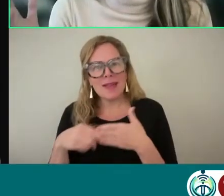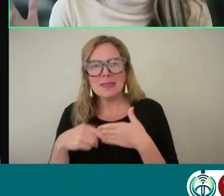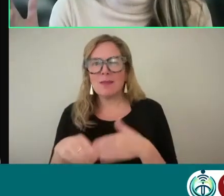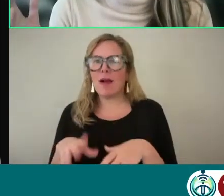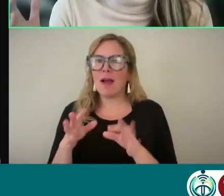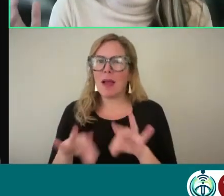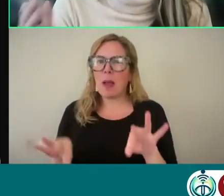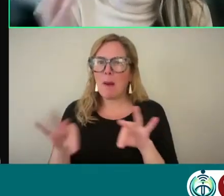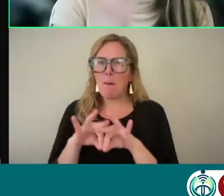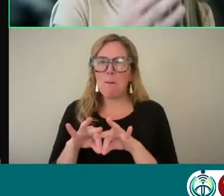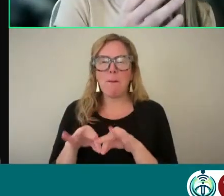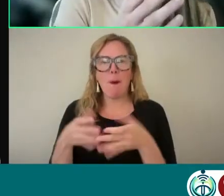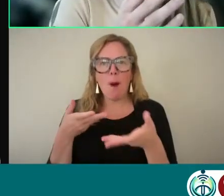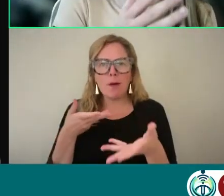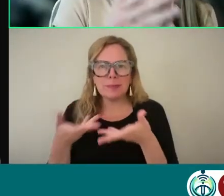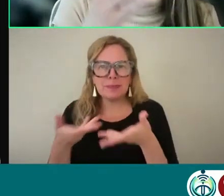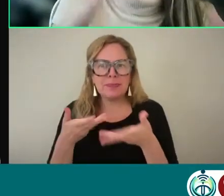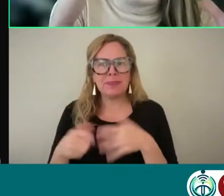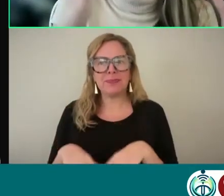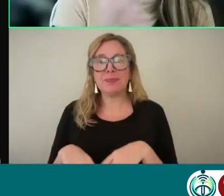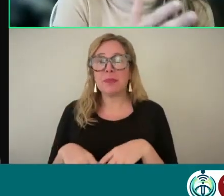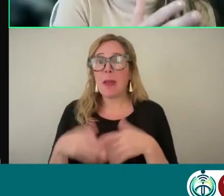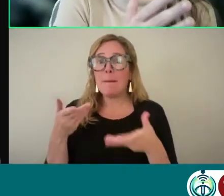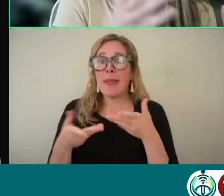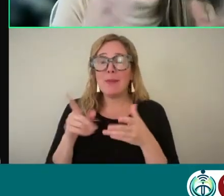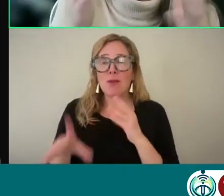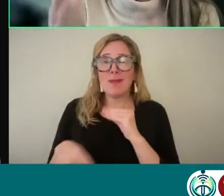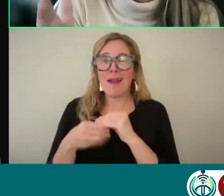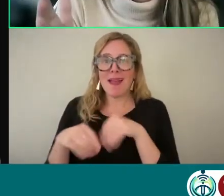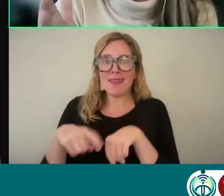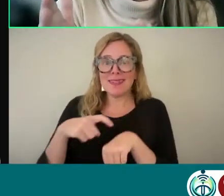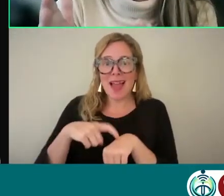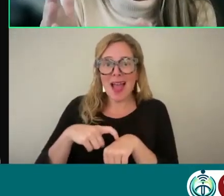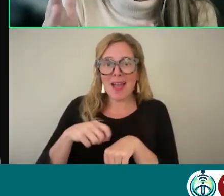appointment time or being okay if the patient arrives five minutes late to the appointment.